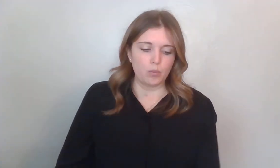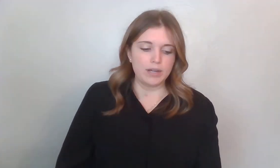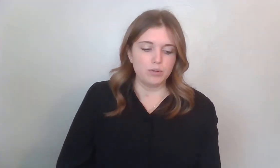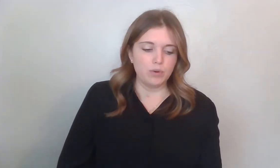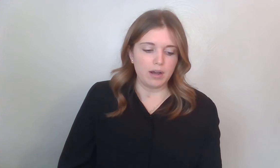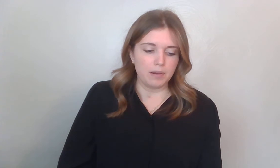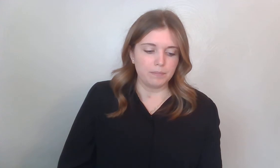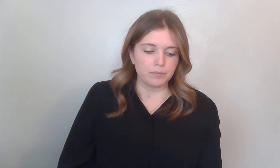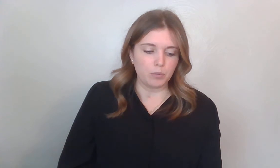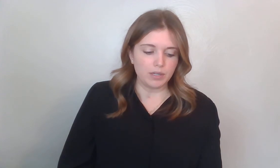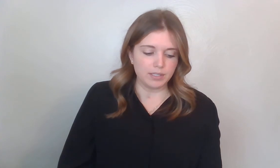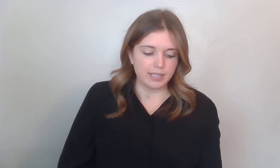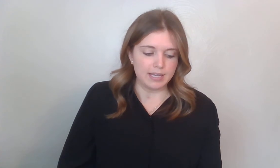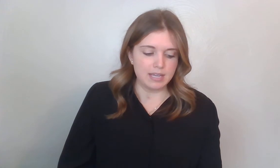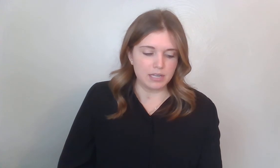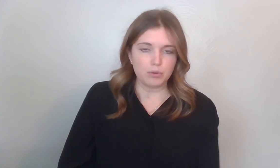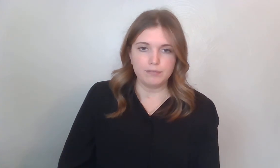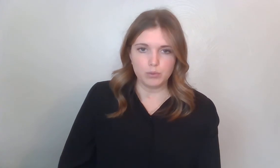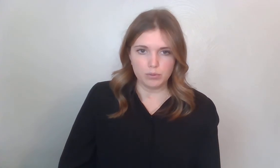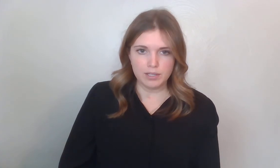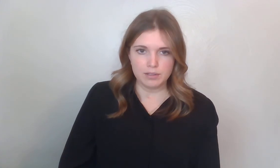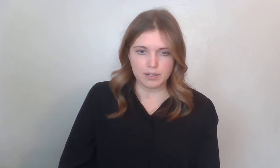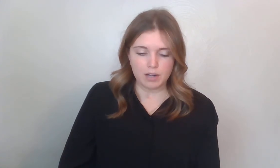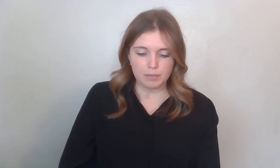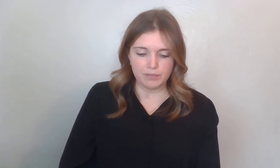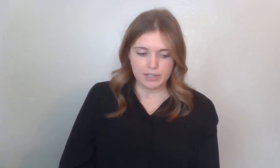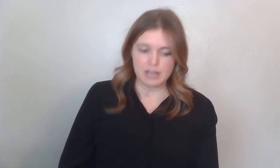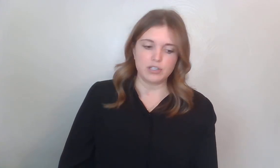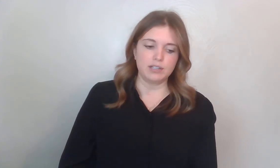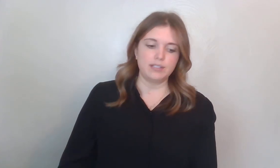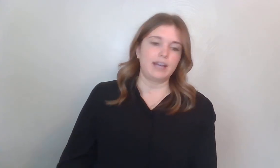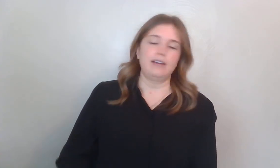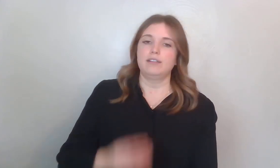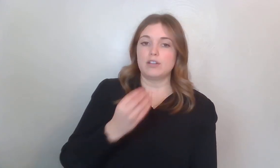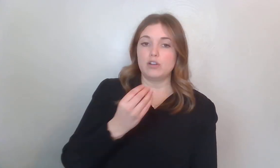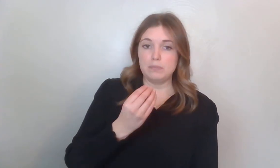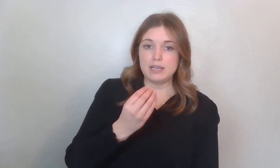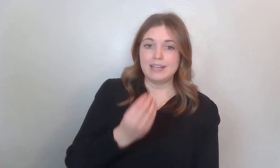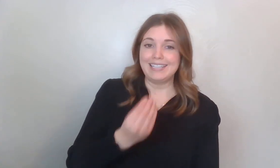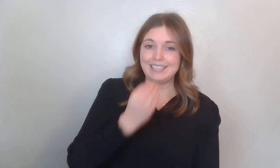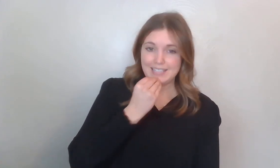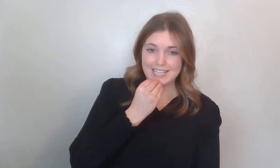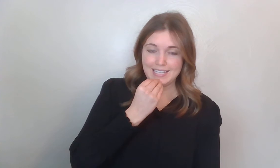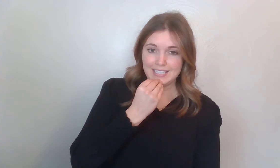When you um want to say EAT or FOOD there are a couple variations. They could be EAT